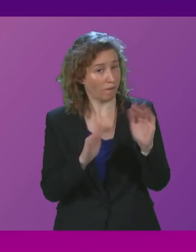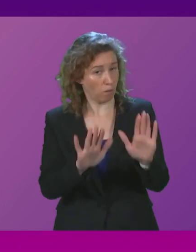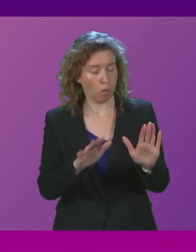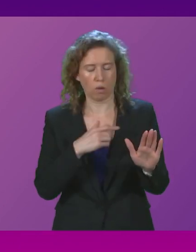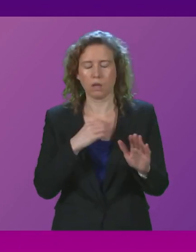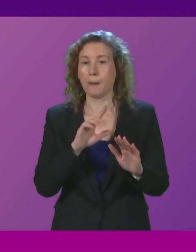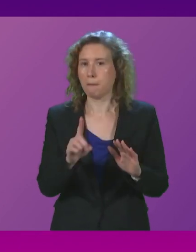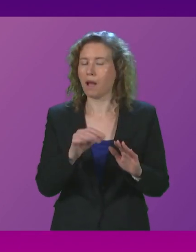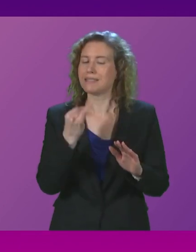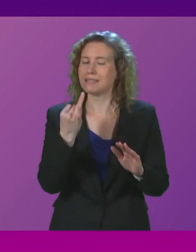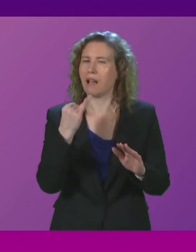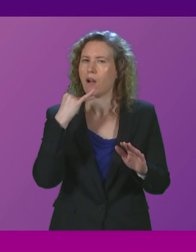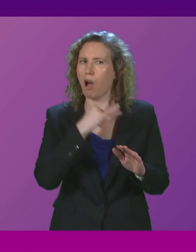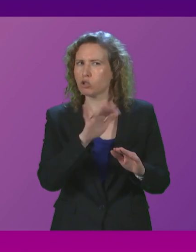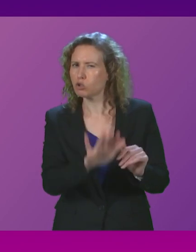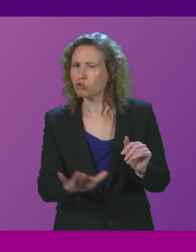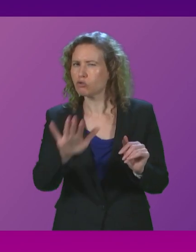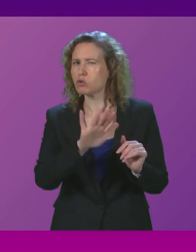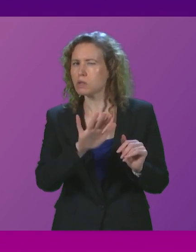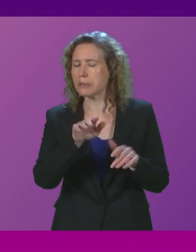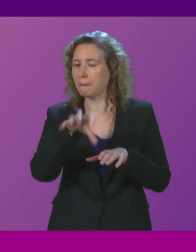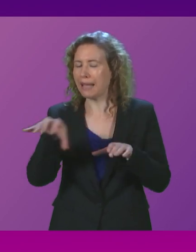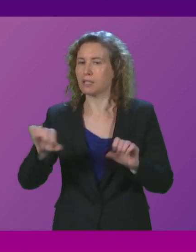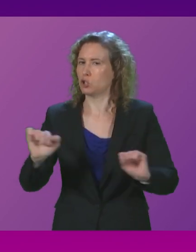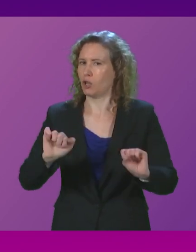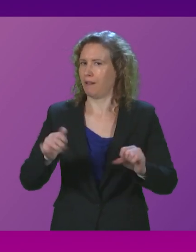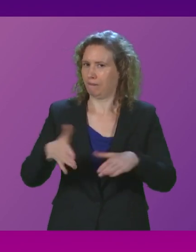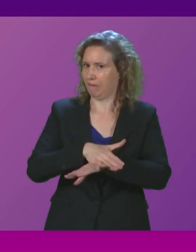there are around 700 places yet to be filled, not 1,000.